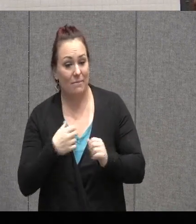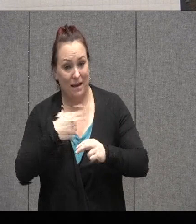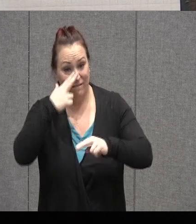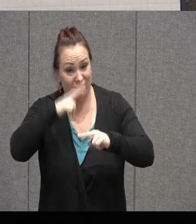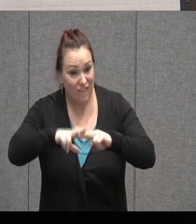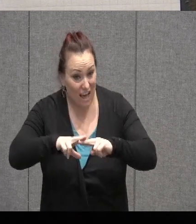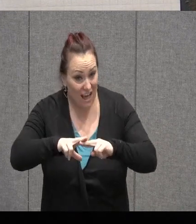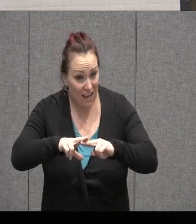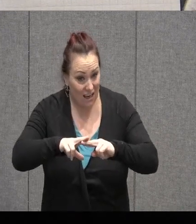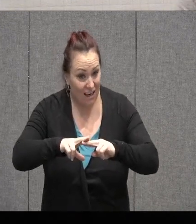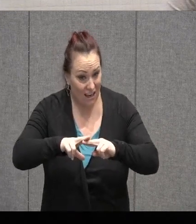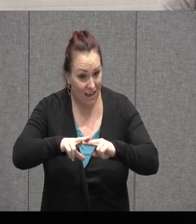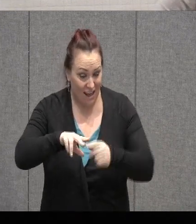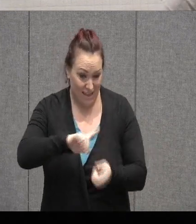and they change the meanings of words.